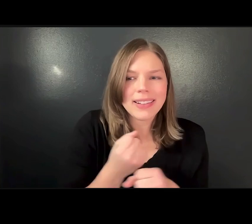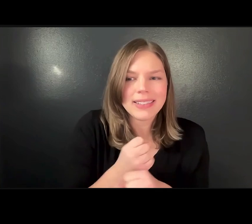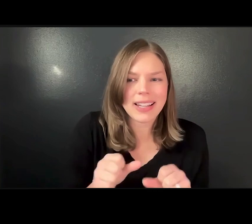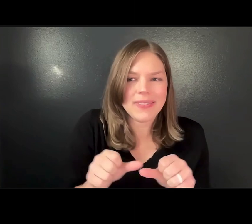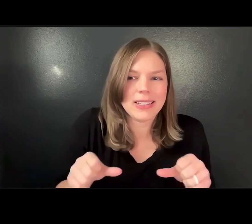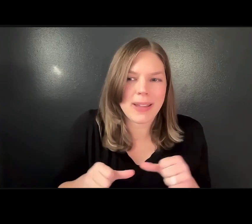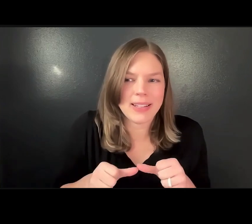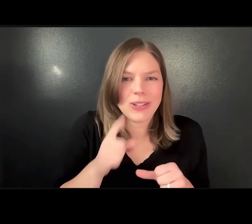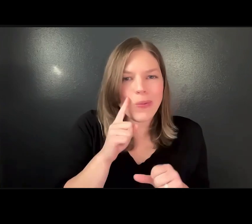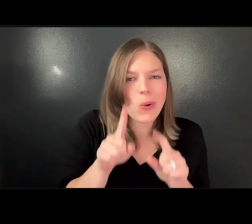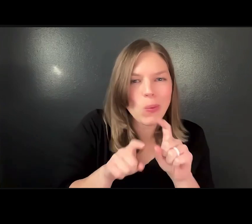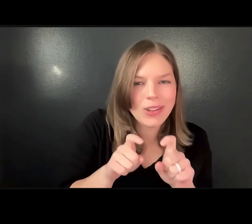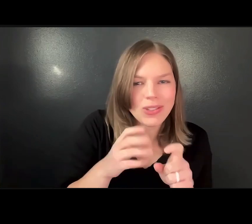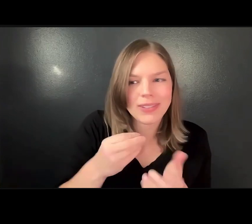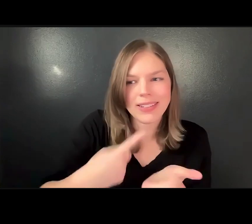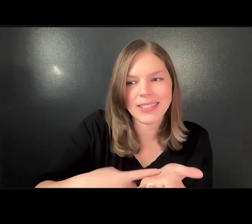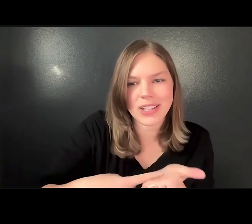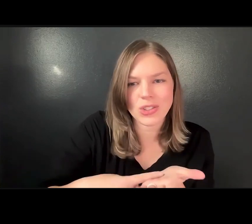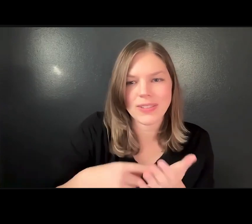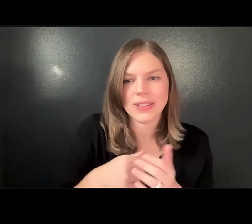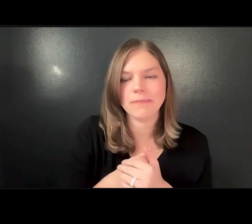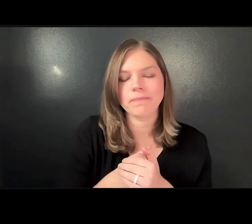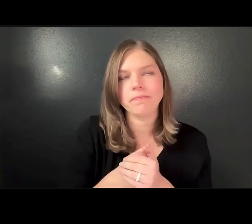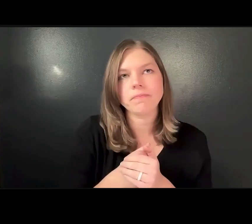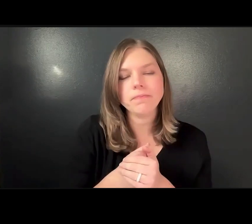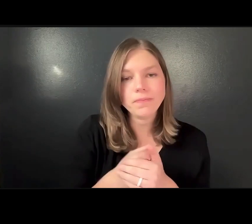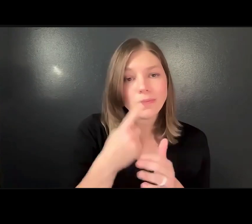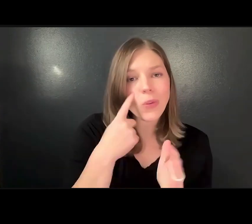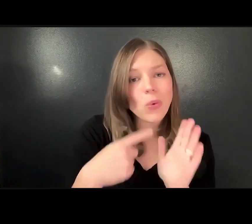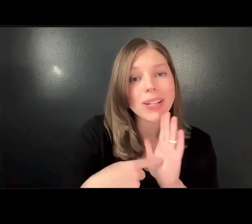Create a safe space for questions and discussions.